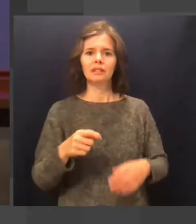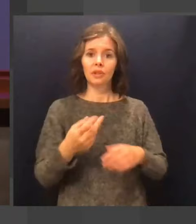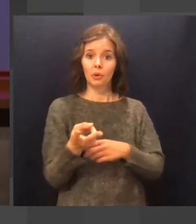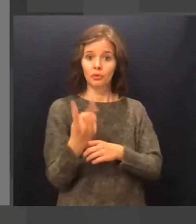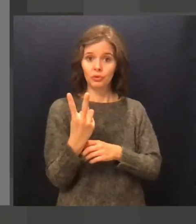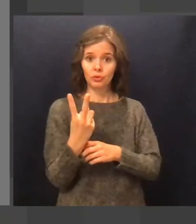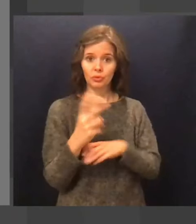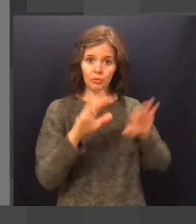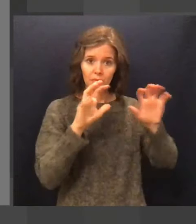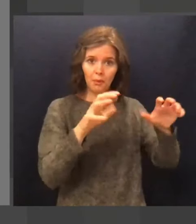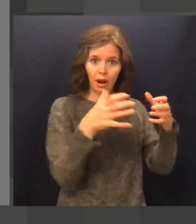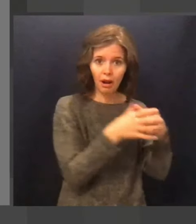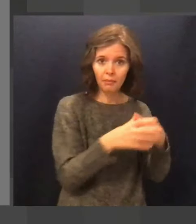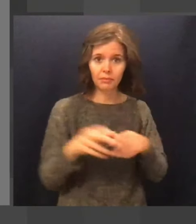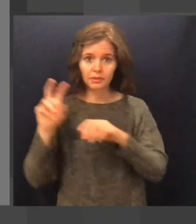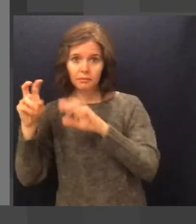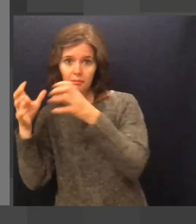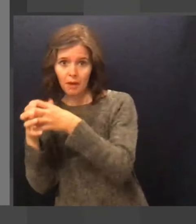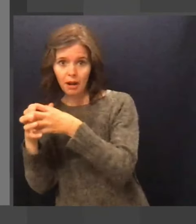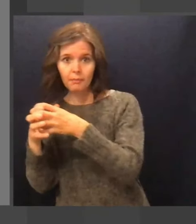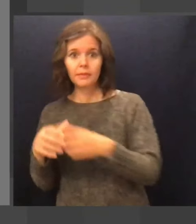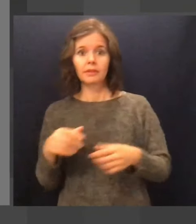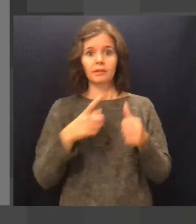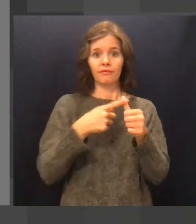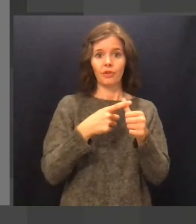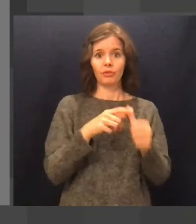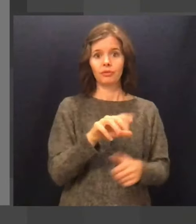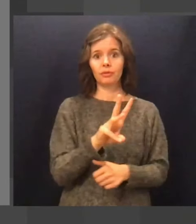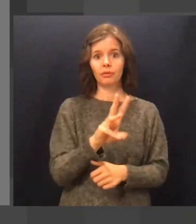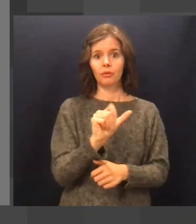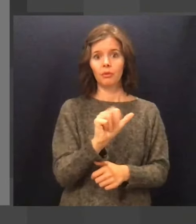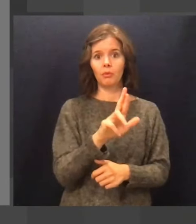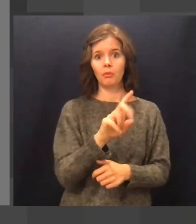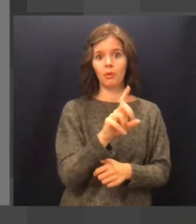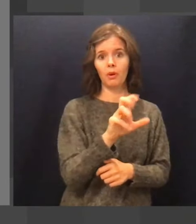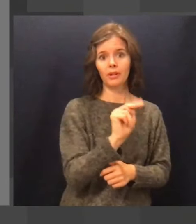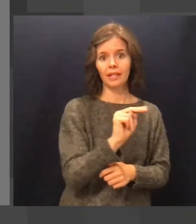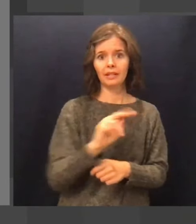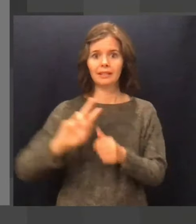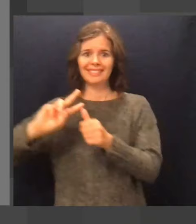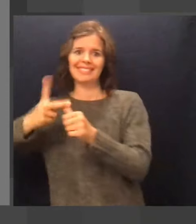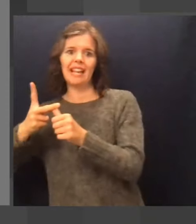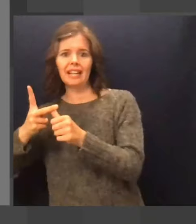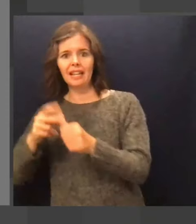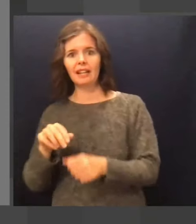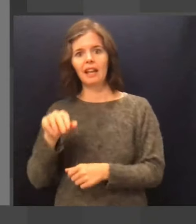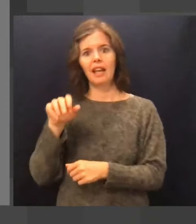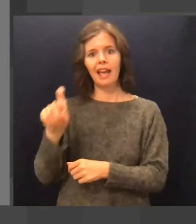YOU. YOU ADDED THESE TWO OF MOBS THAT WERE AS DIFFERENT AS